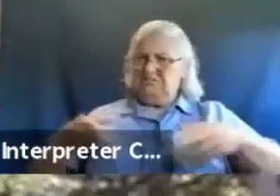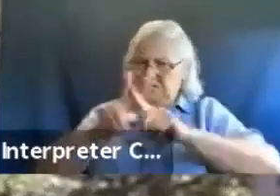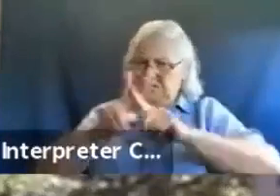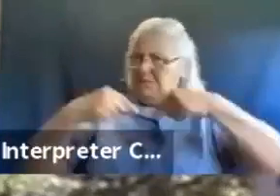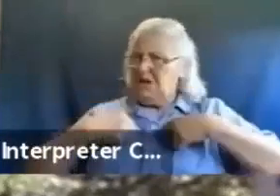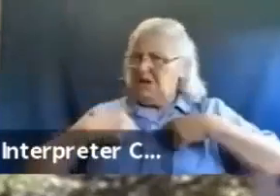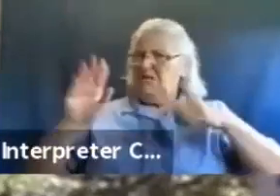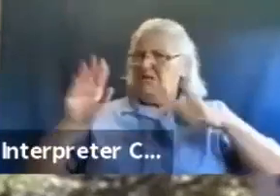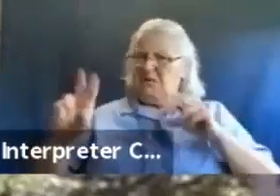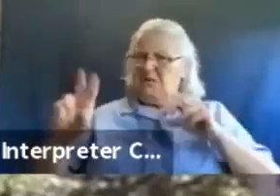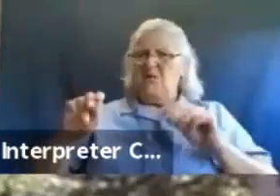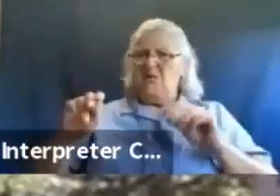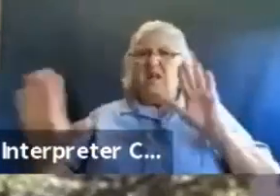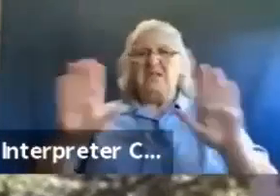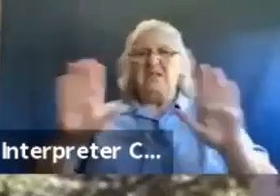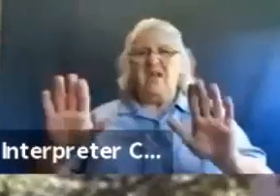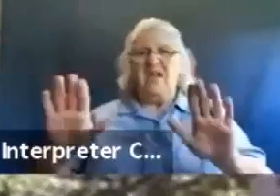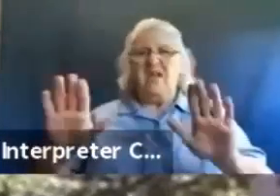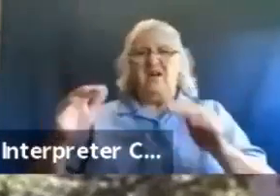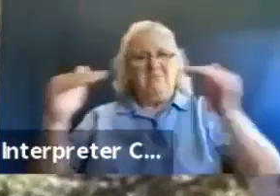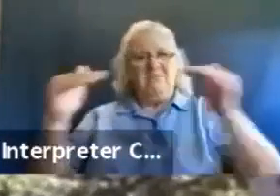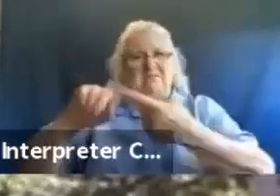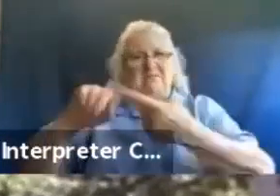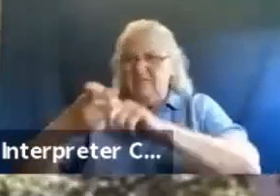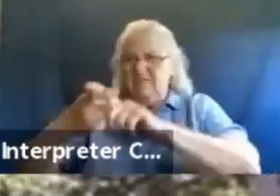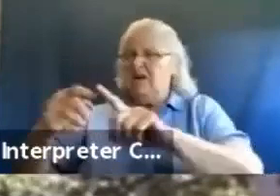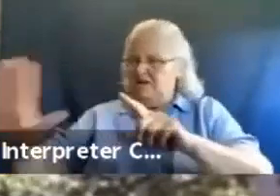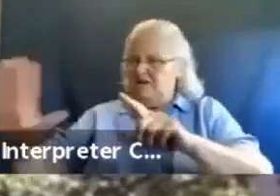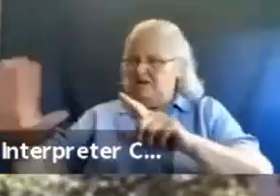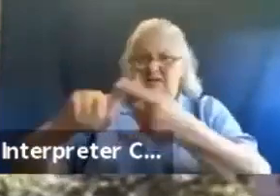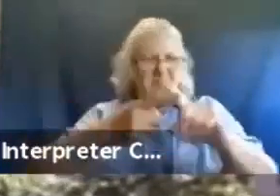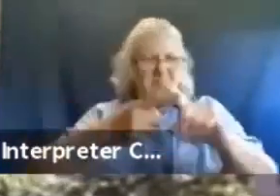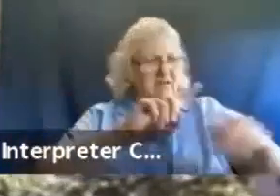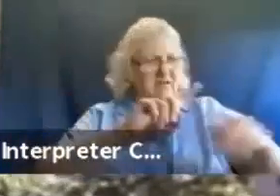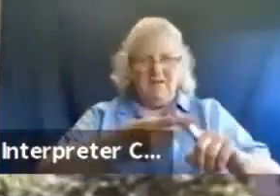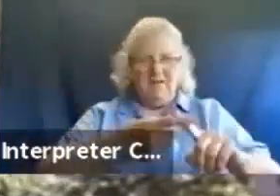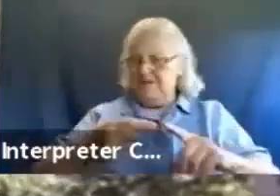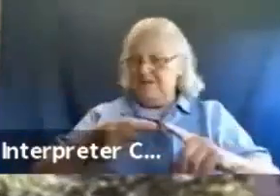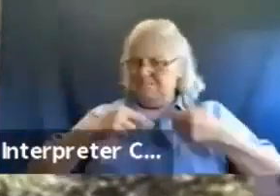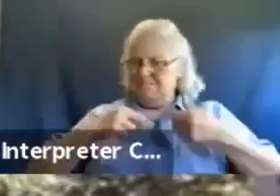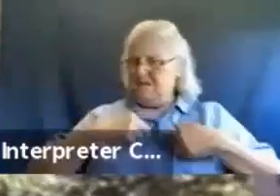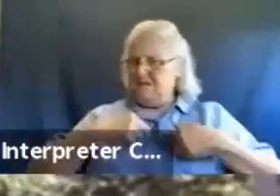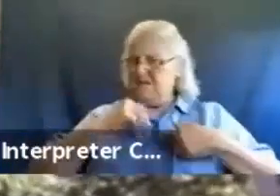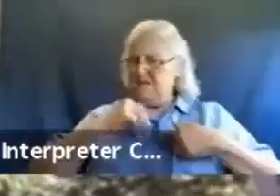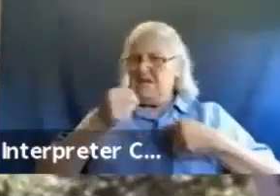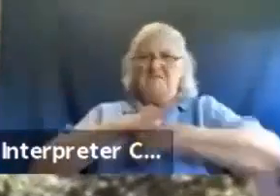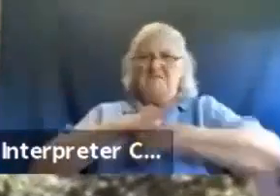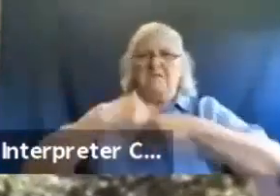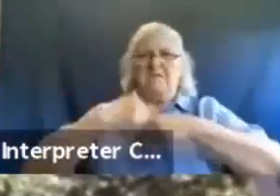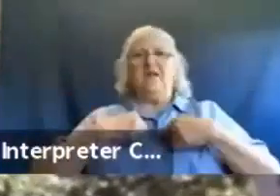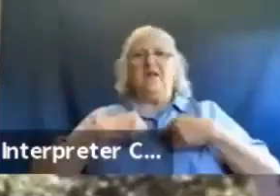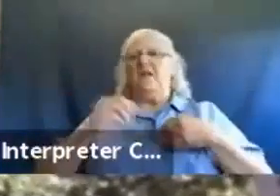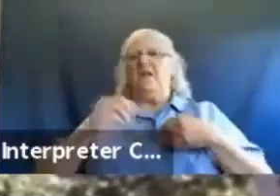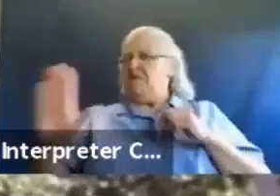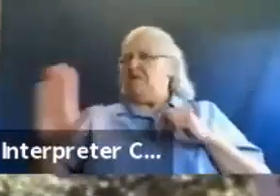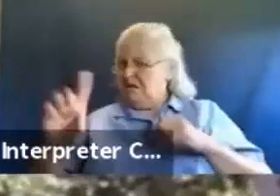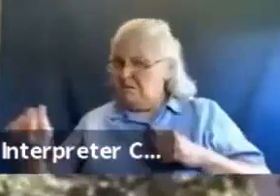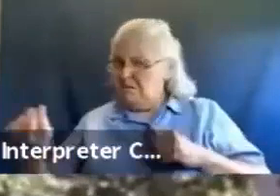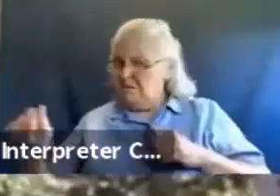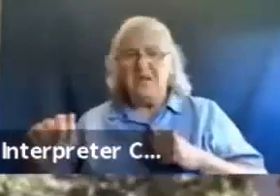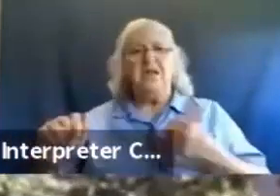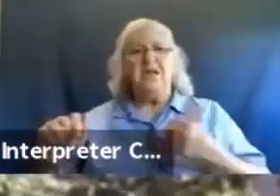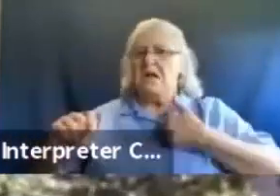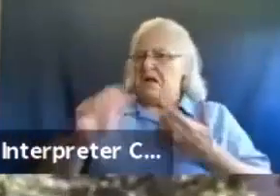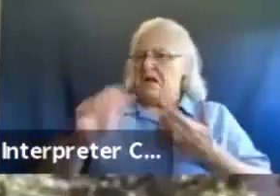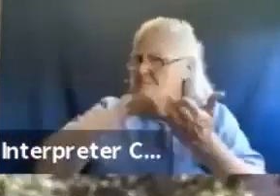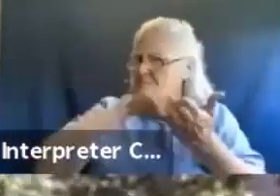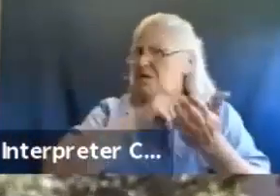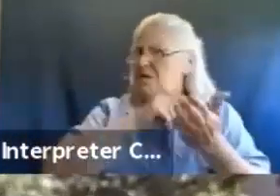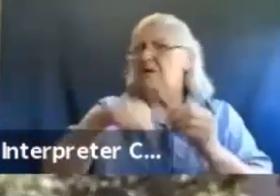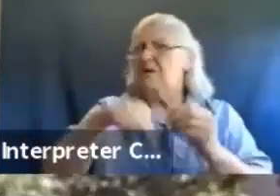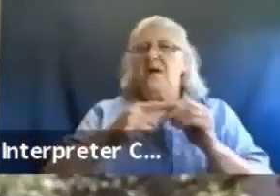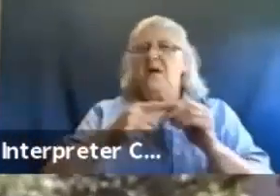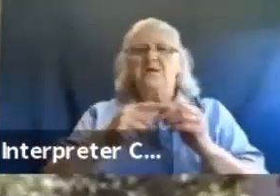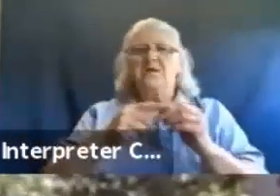on. 11:52:46 Over here.